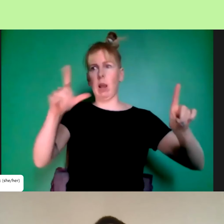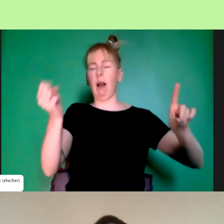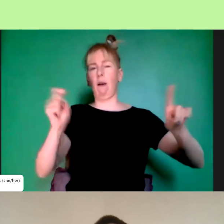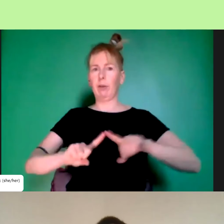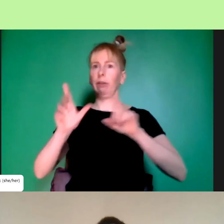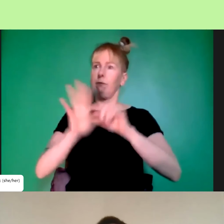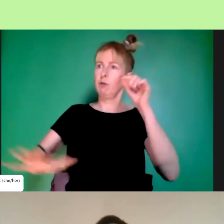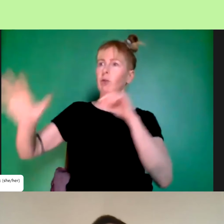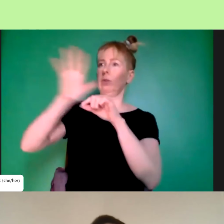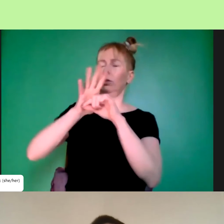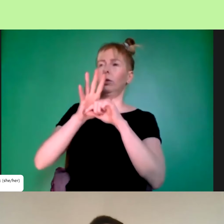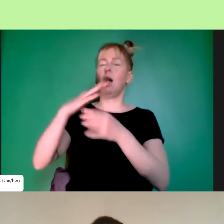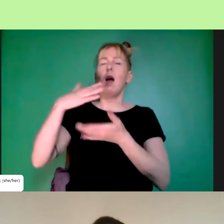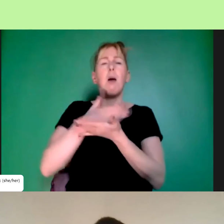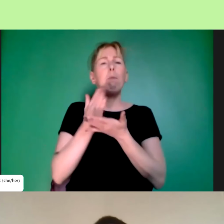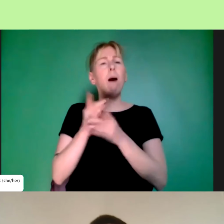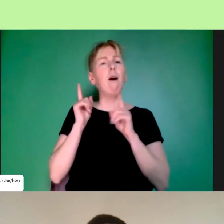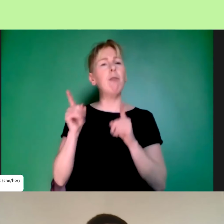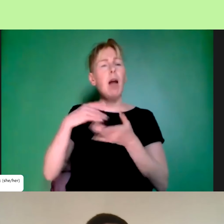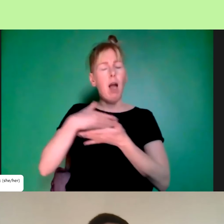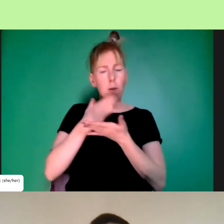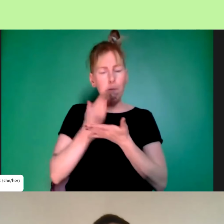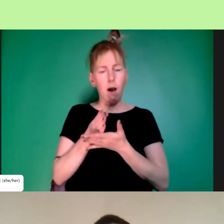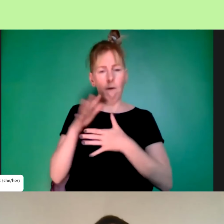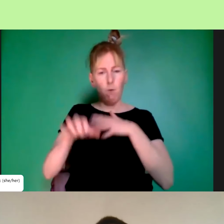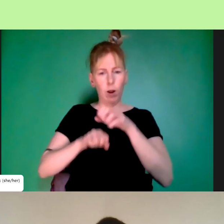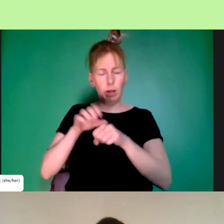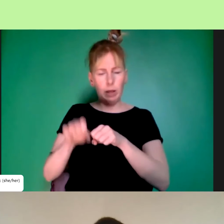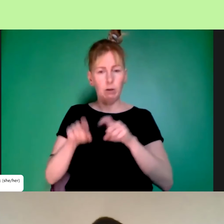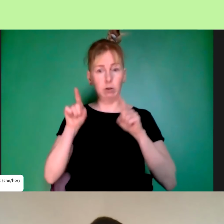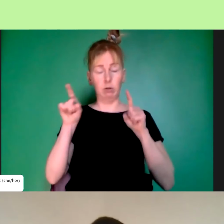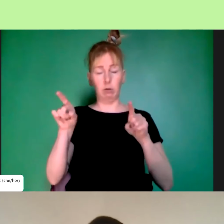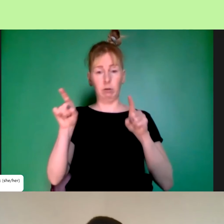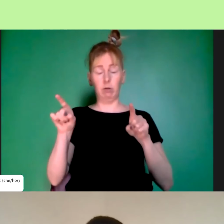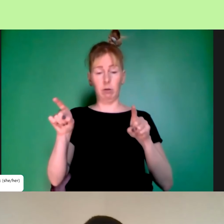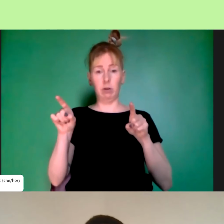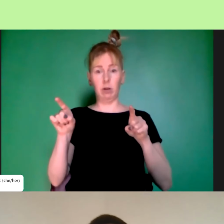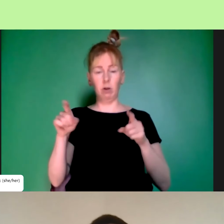feel we feel safe in ideologies, what I want to move out of the west is the best,